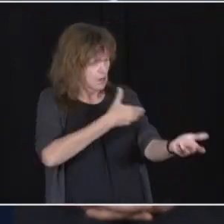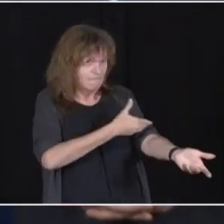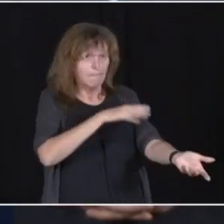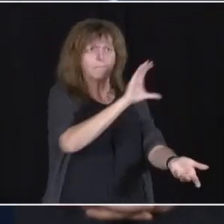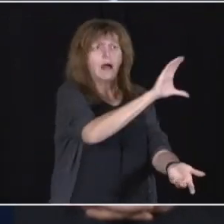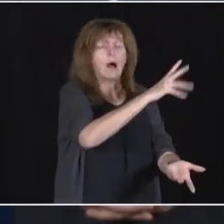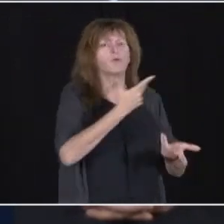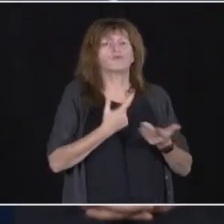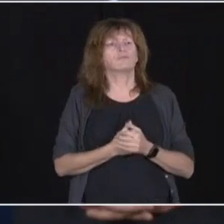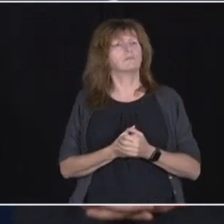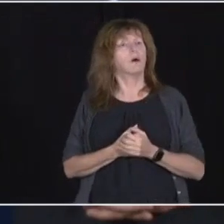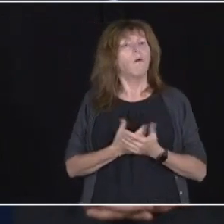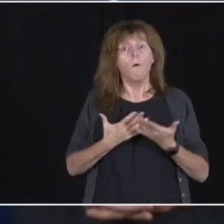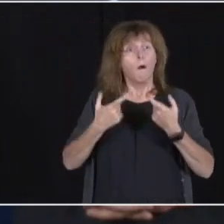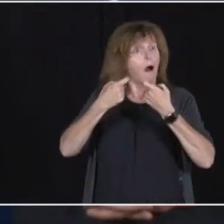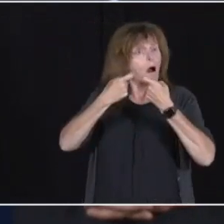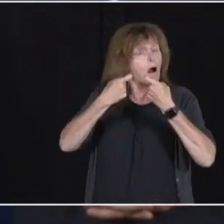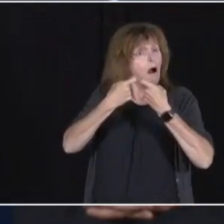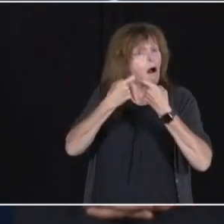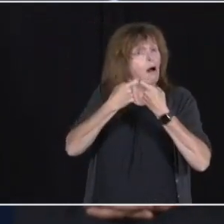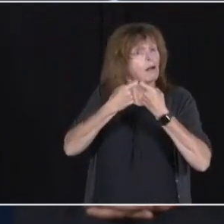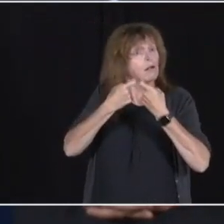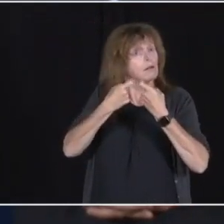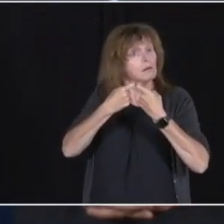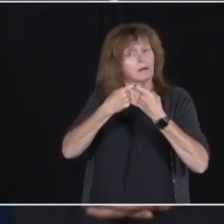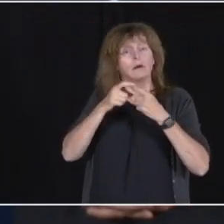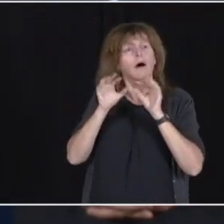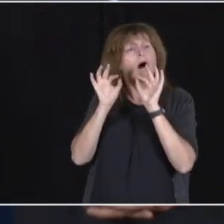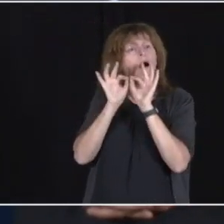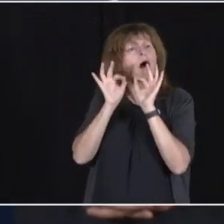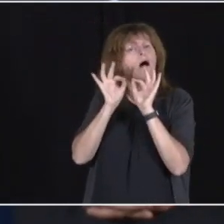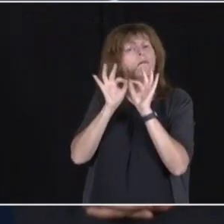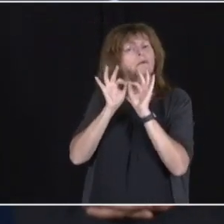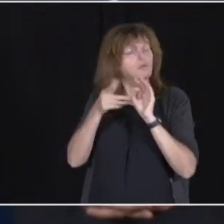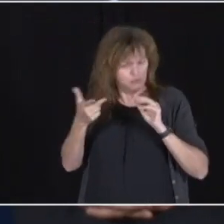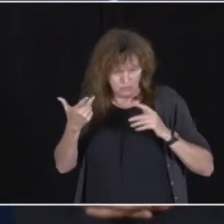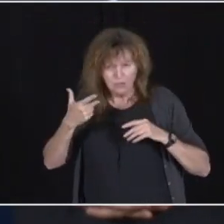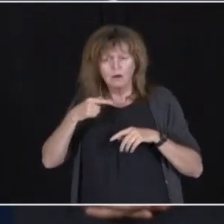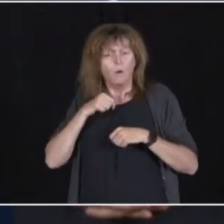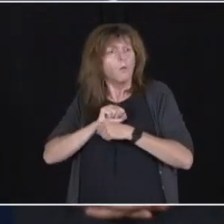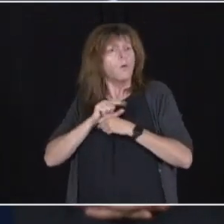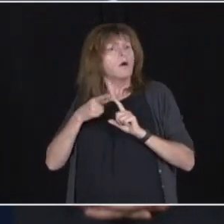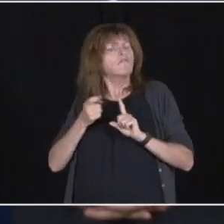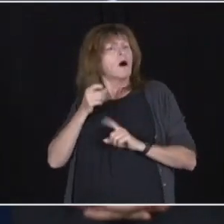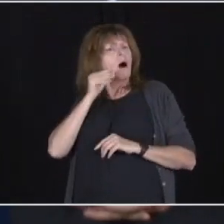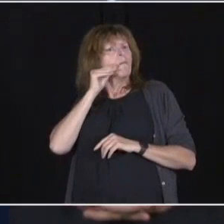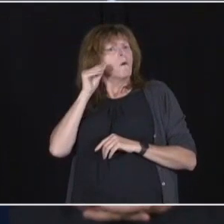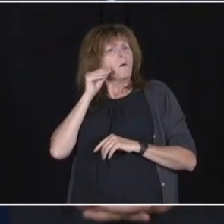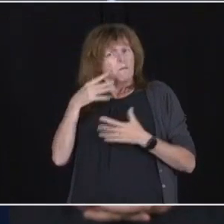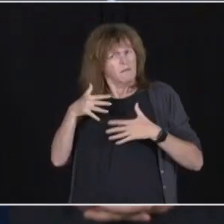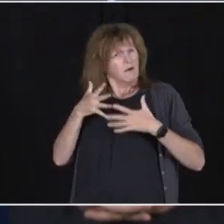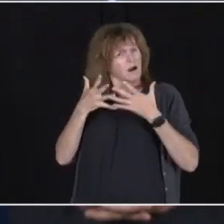affordable for people when they are at home and working at home and businesses. This is one piece of legislation that is